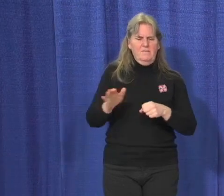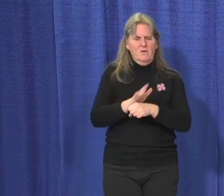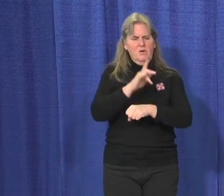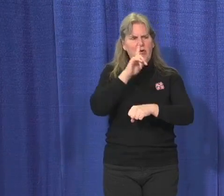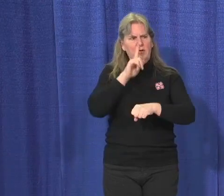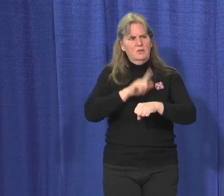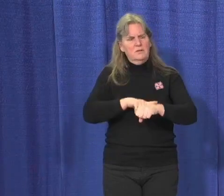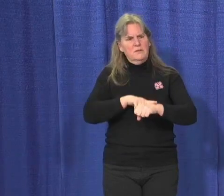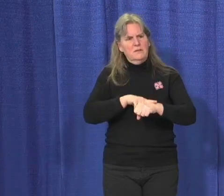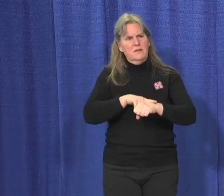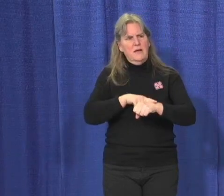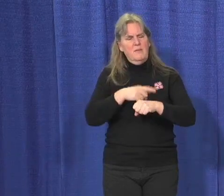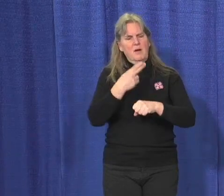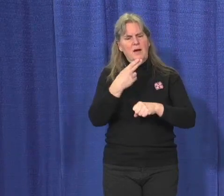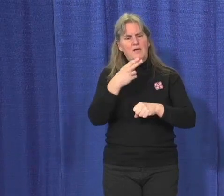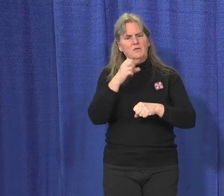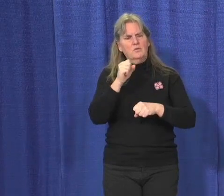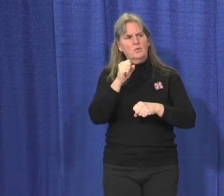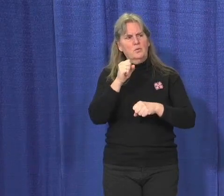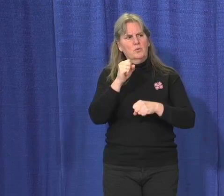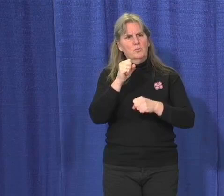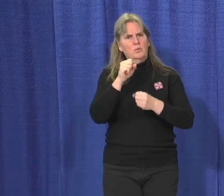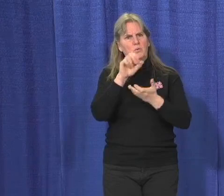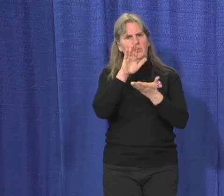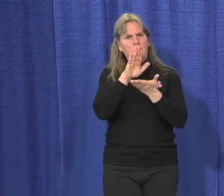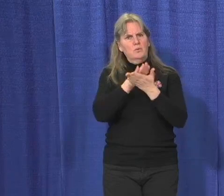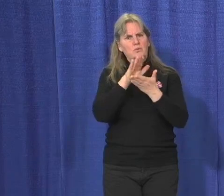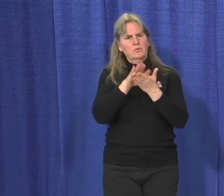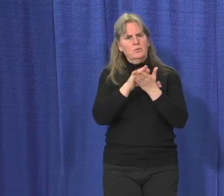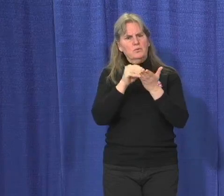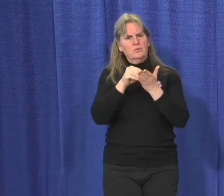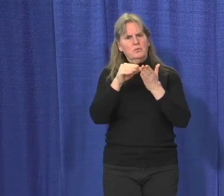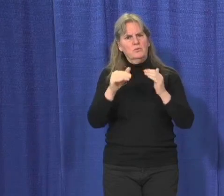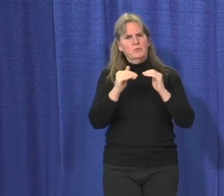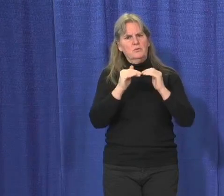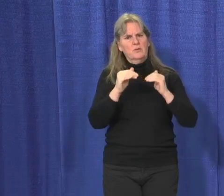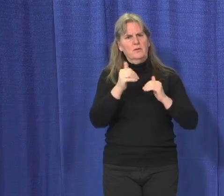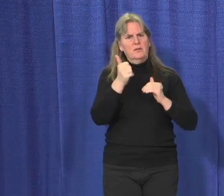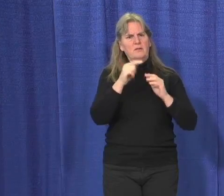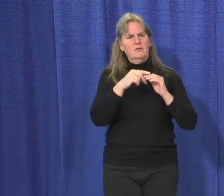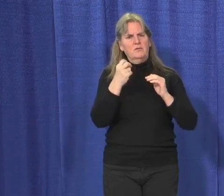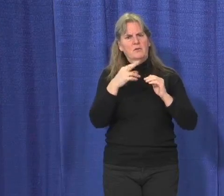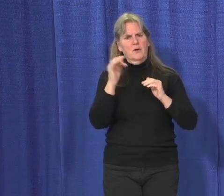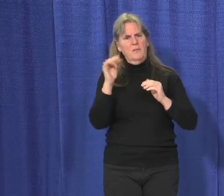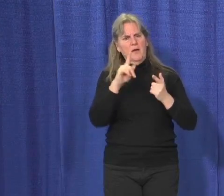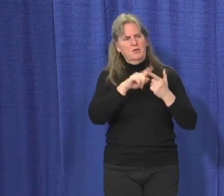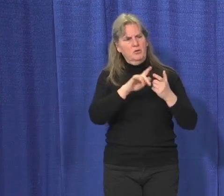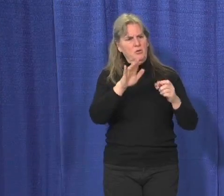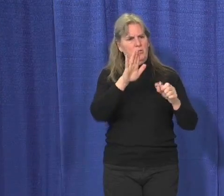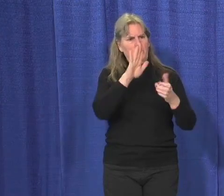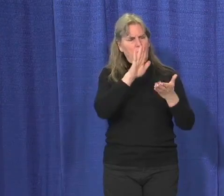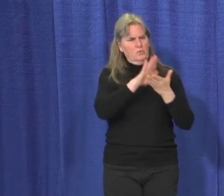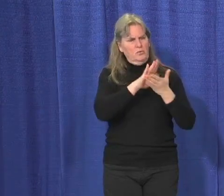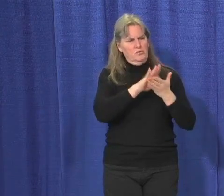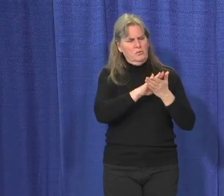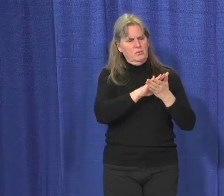heart school classes and the second part of that, how much